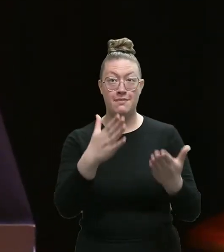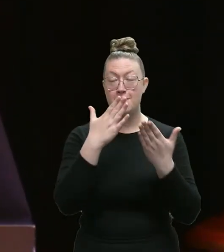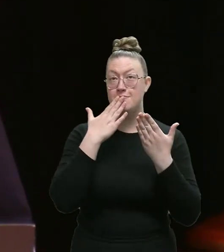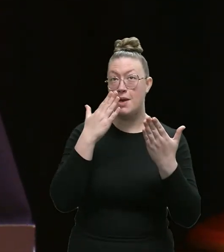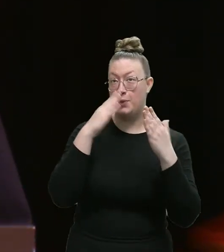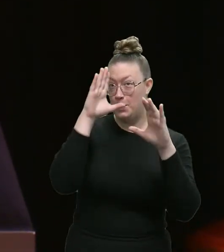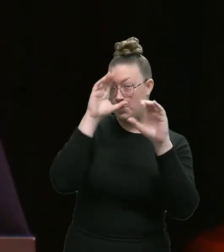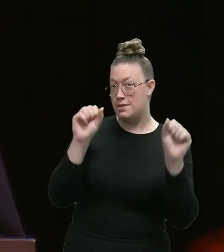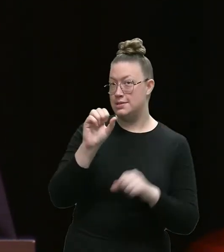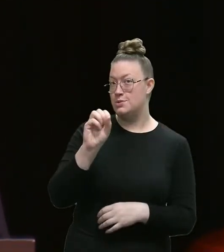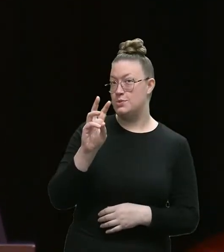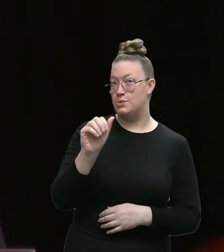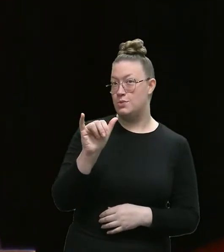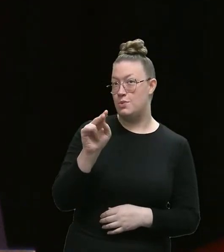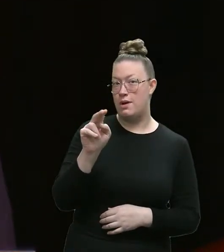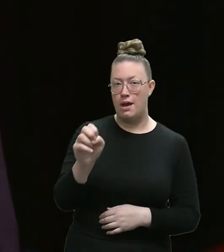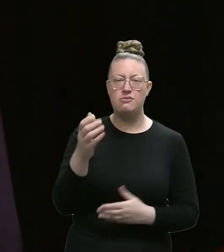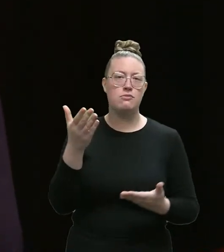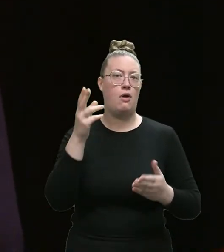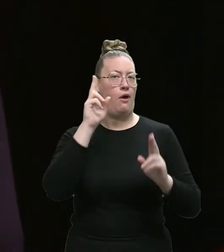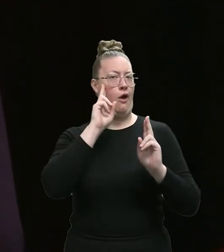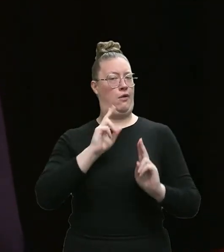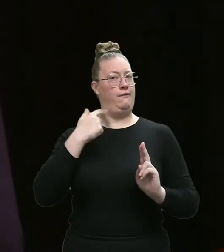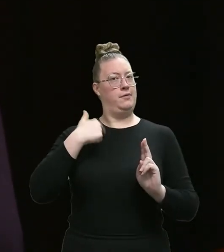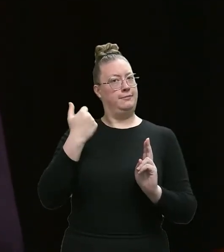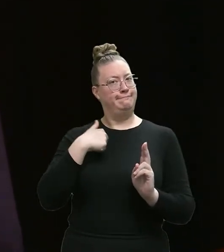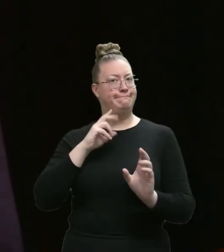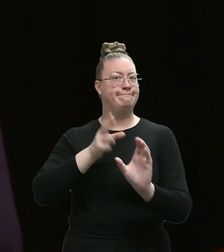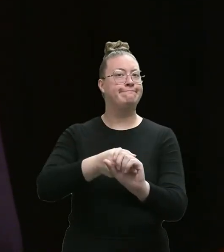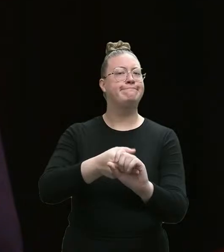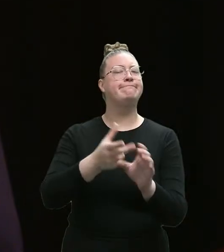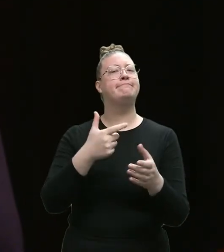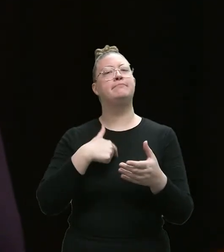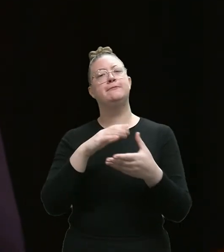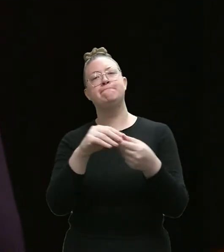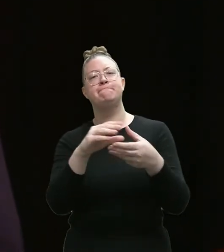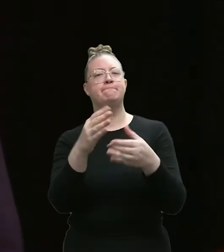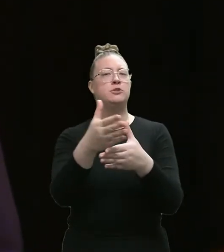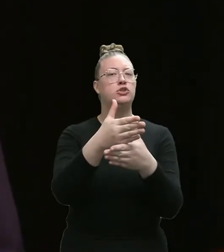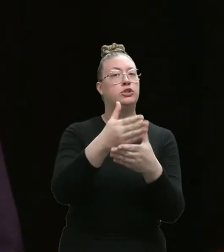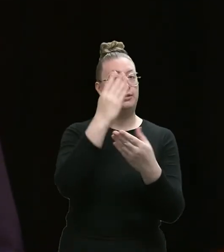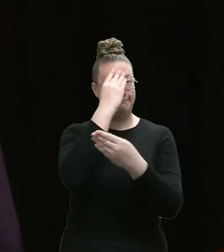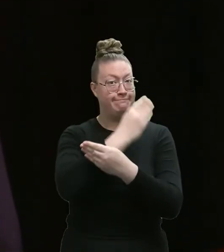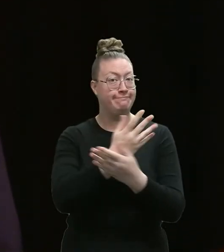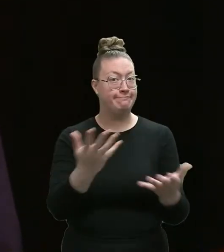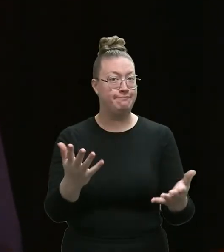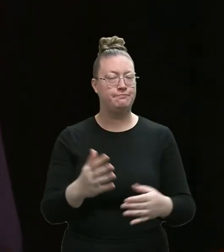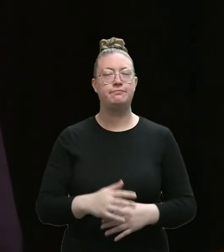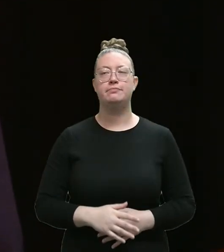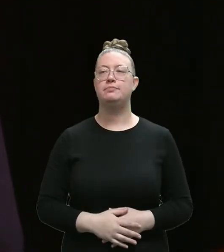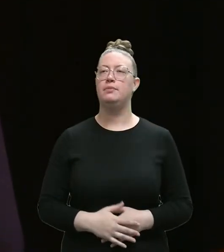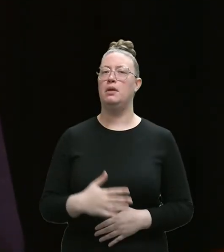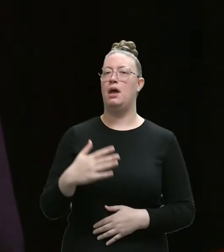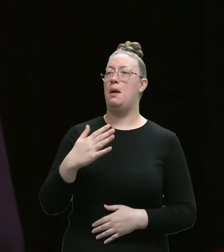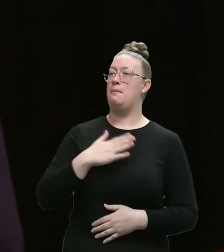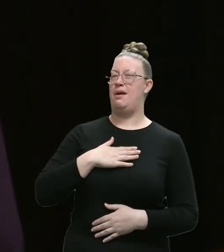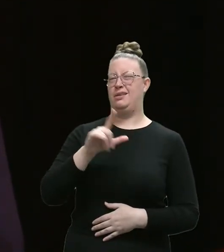So, congratulations to north Idaho class of 2024 and thank you. Thank you for your commitment to education, to yourselves,